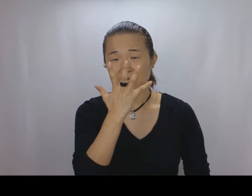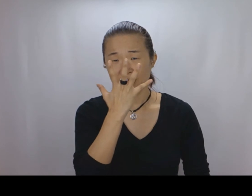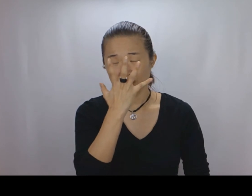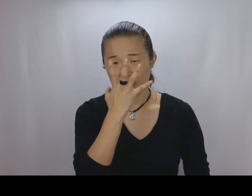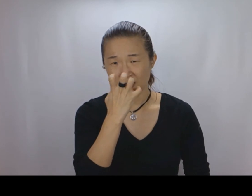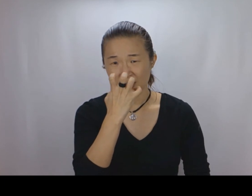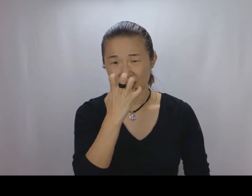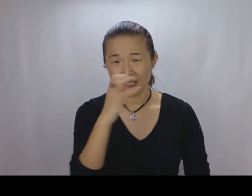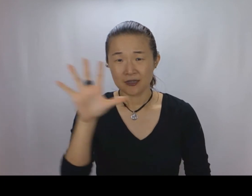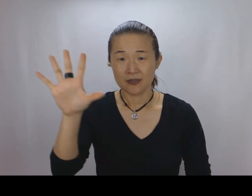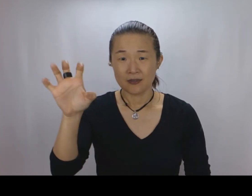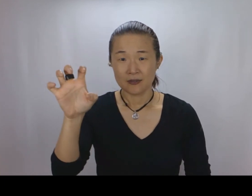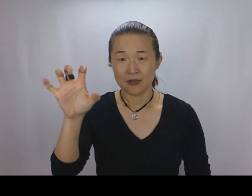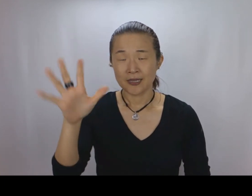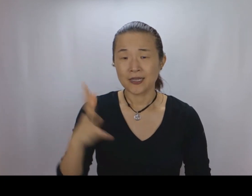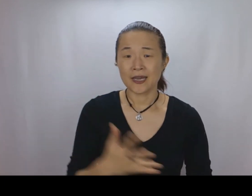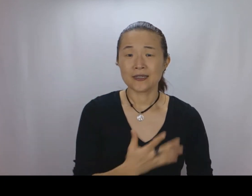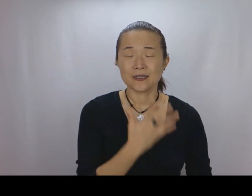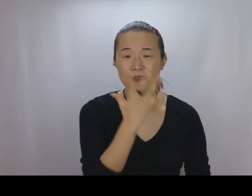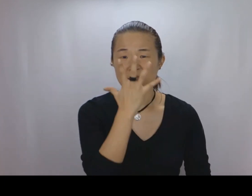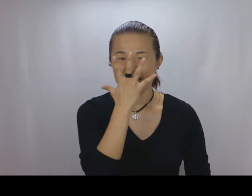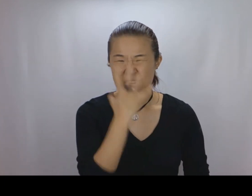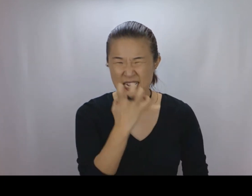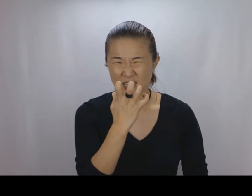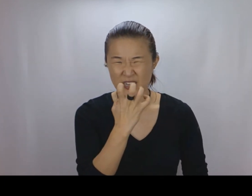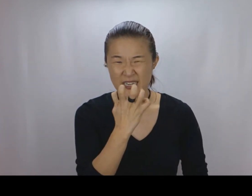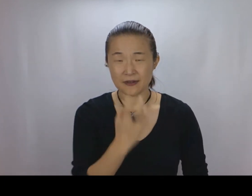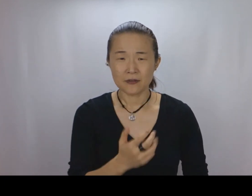and then you crunch it. Like that. So angry.